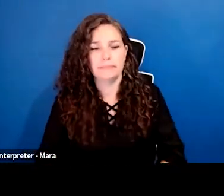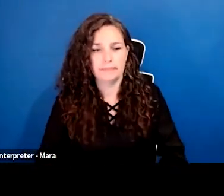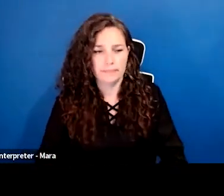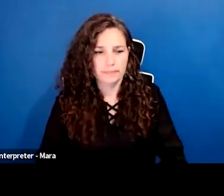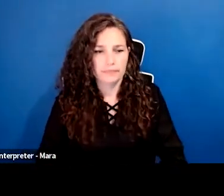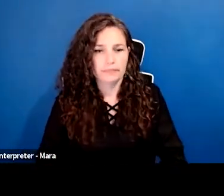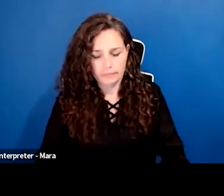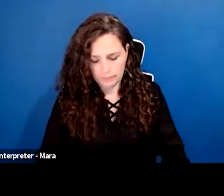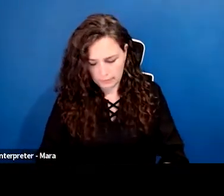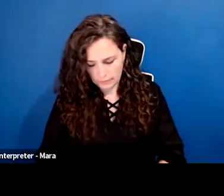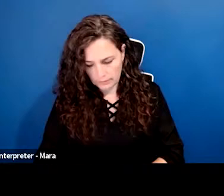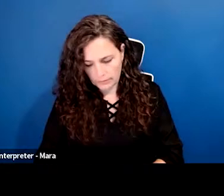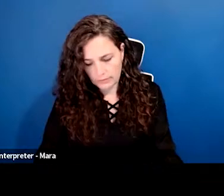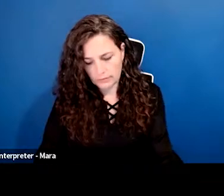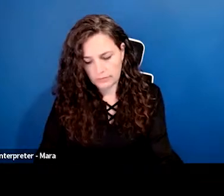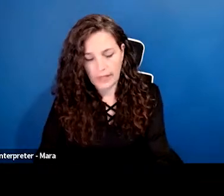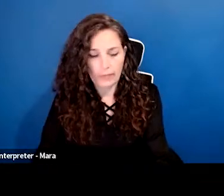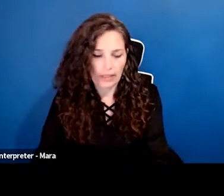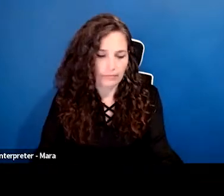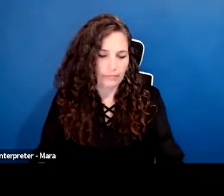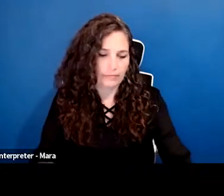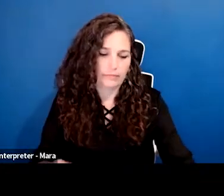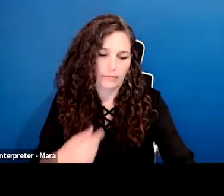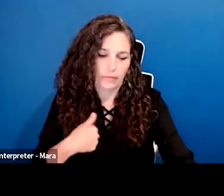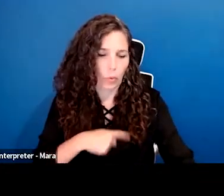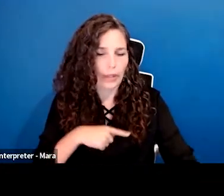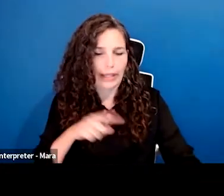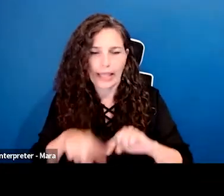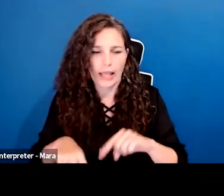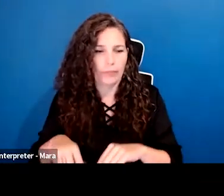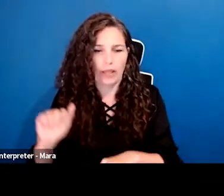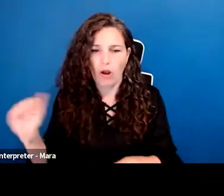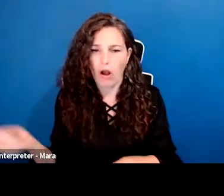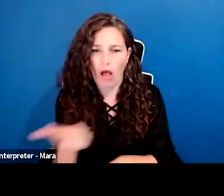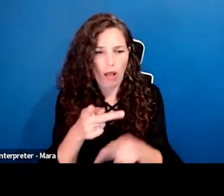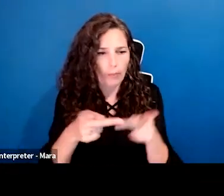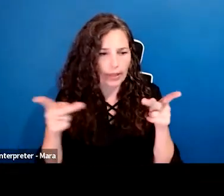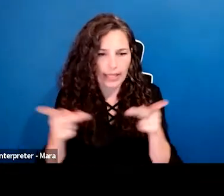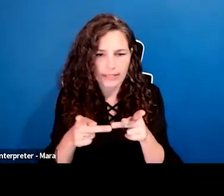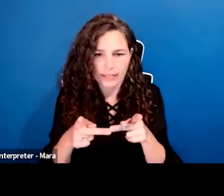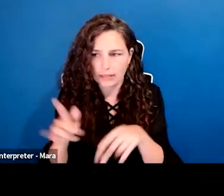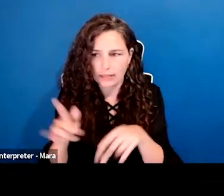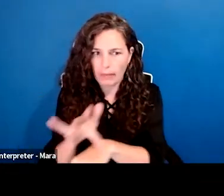You know, we cannot be everywhere monitoring all sets at all times as there are several hundred of